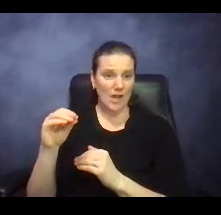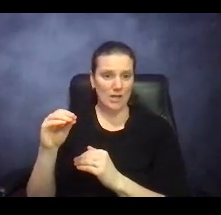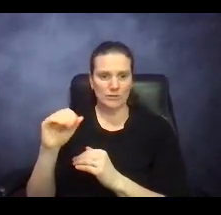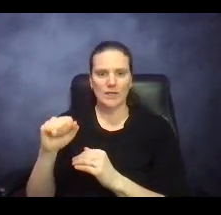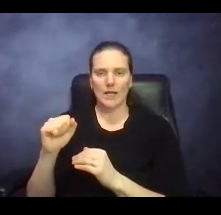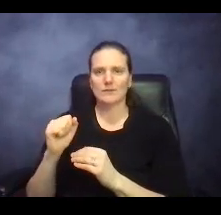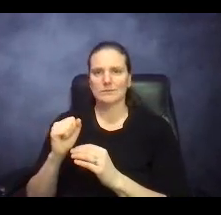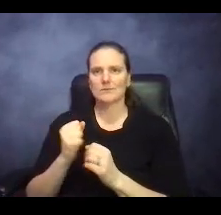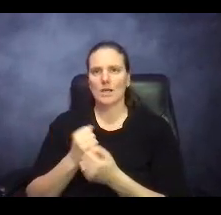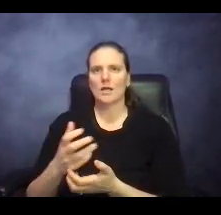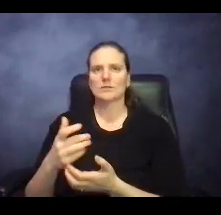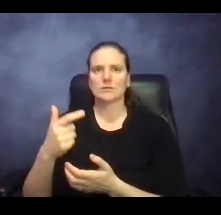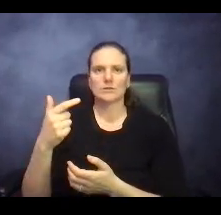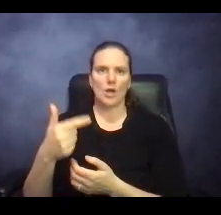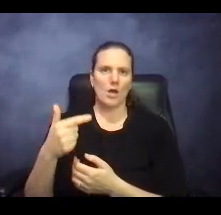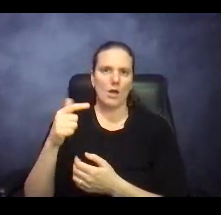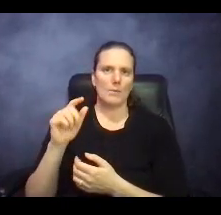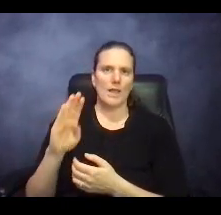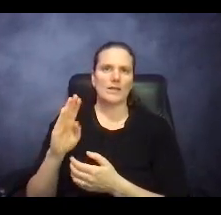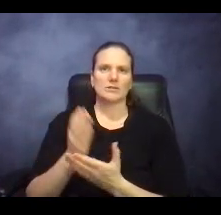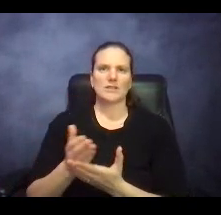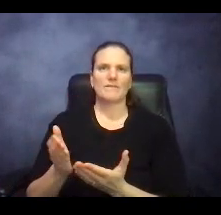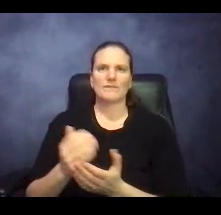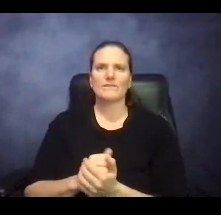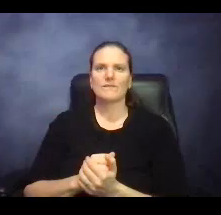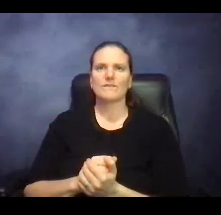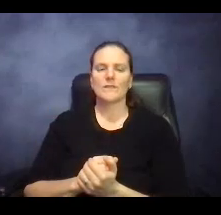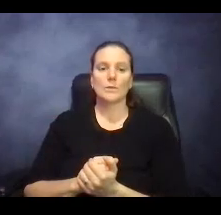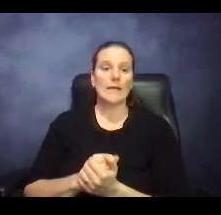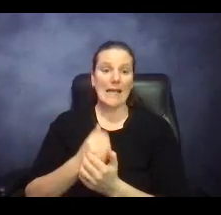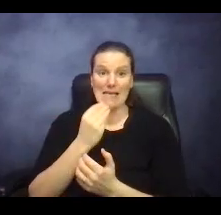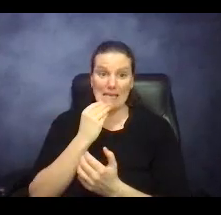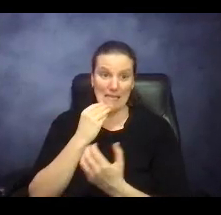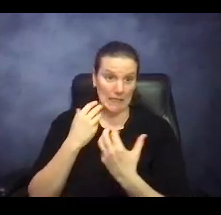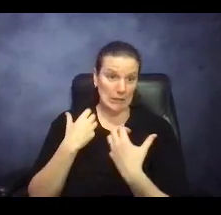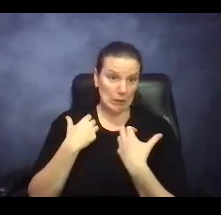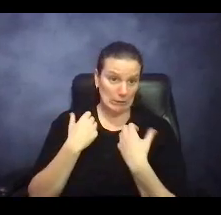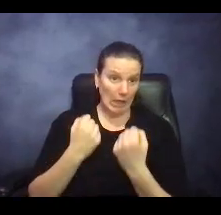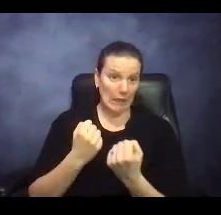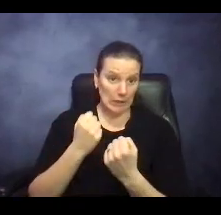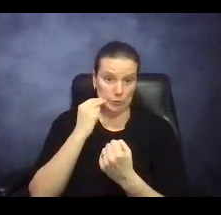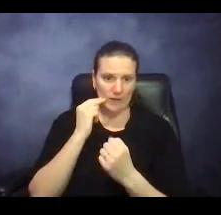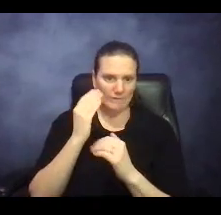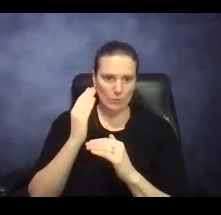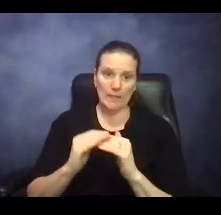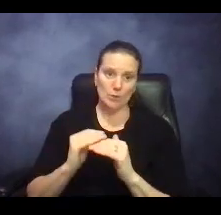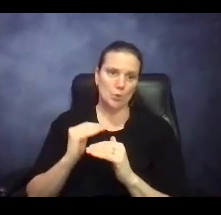So we just want, just goes back to what I said about, you know, we can eat all these really nutritious foods, but if we eat them beyond the capacity that we have